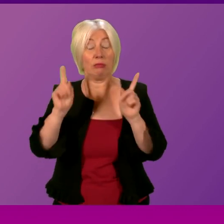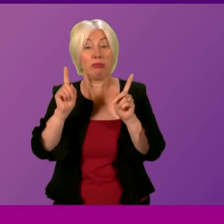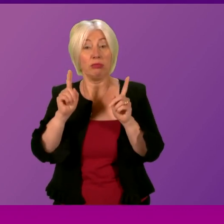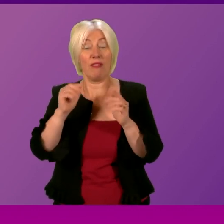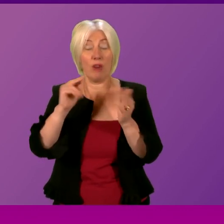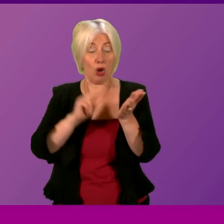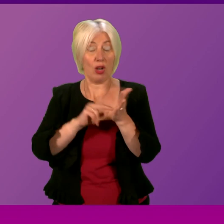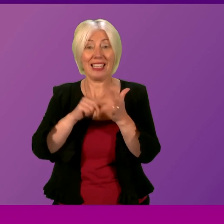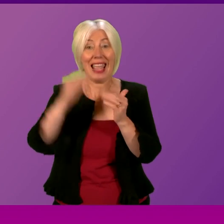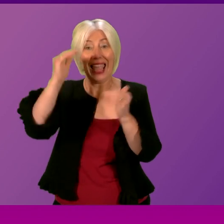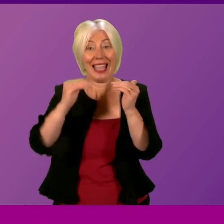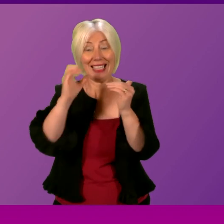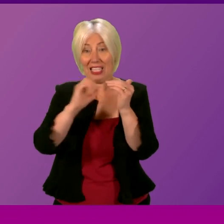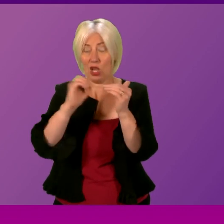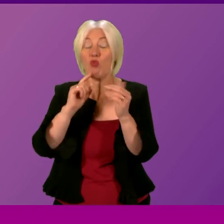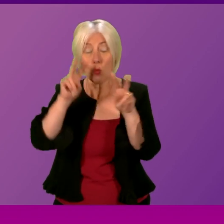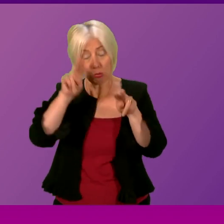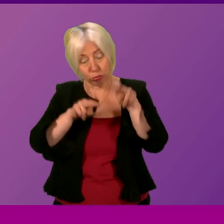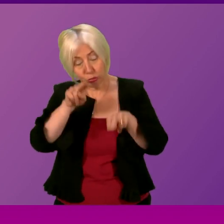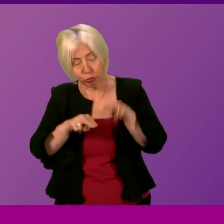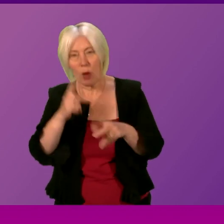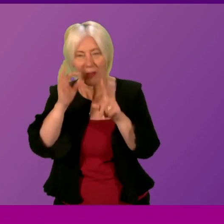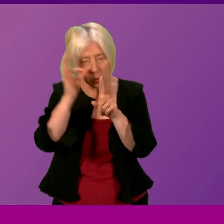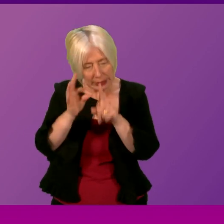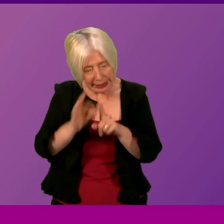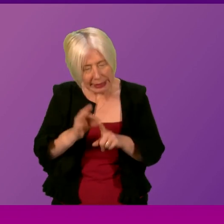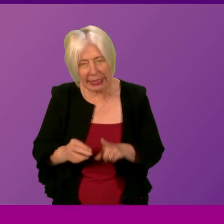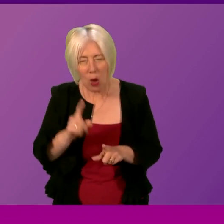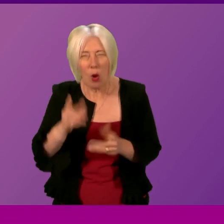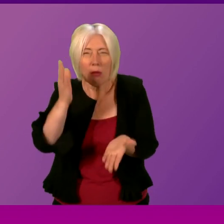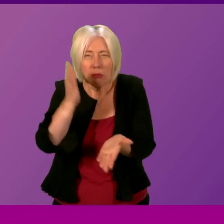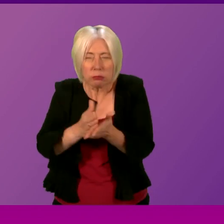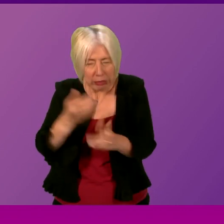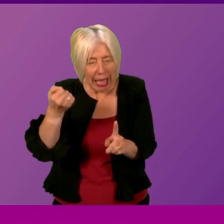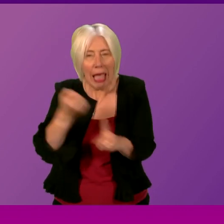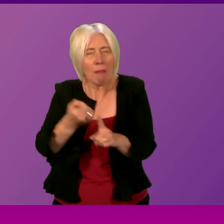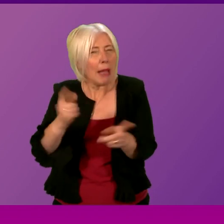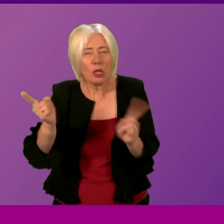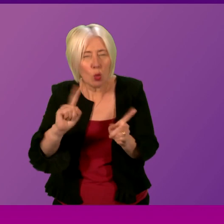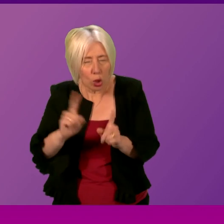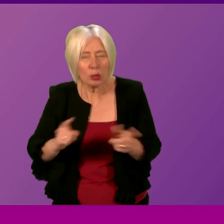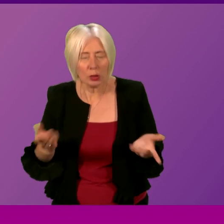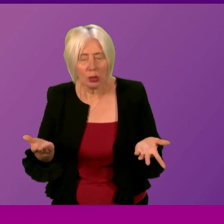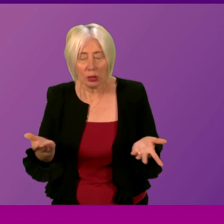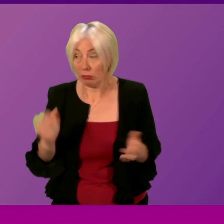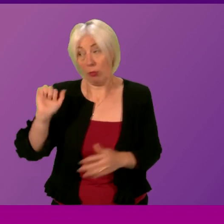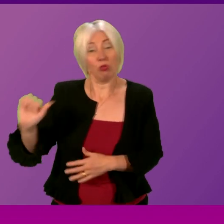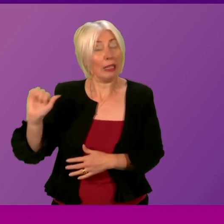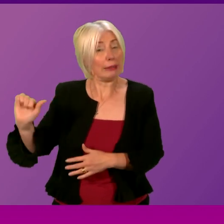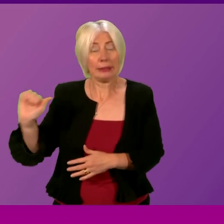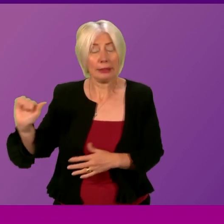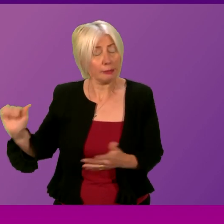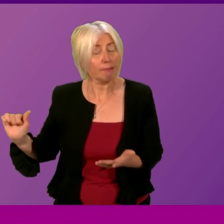and we will get into the detail of assessing the impact. Mark Ruskell is absolutely right to point